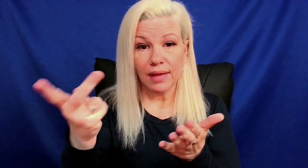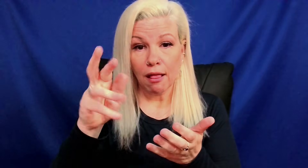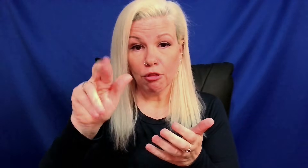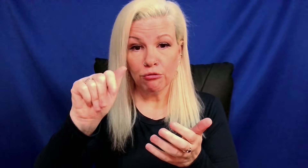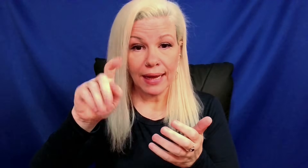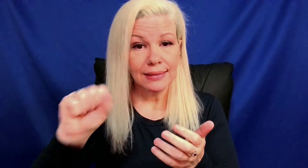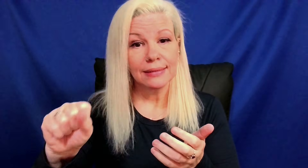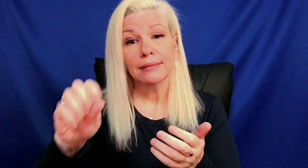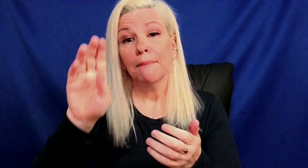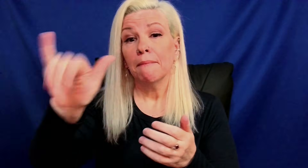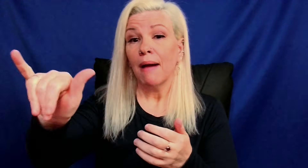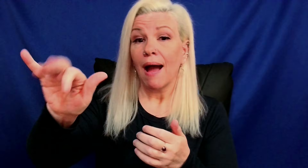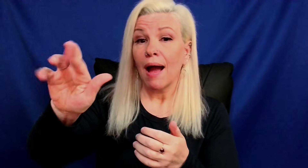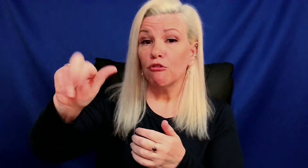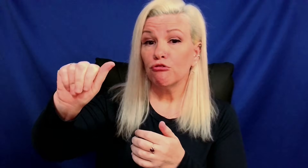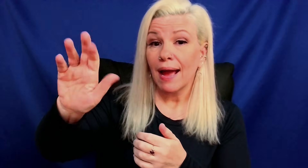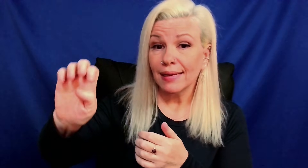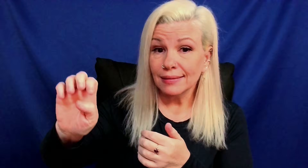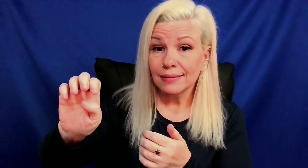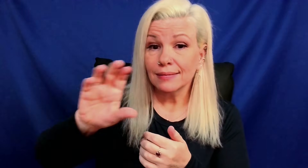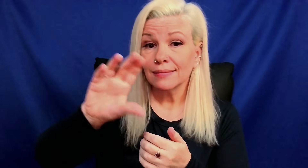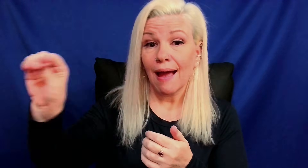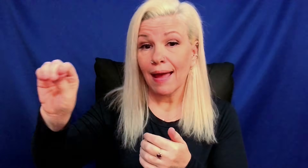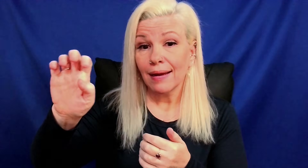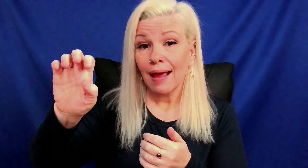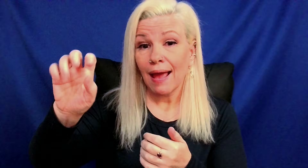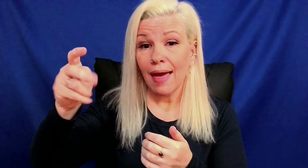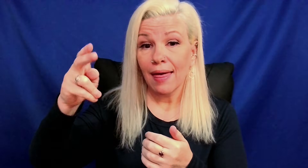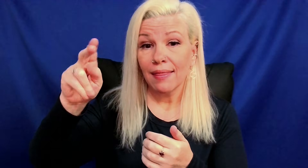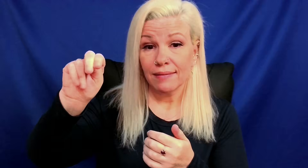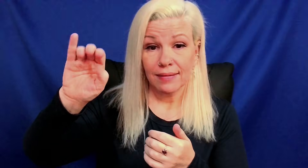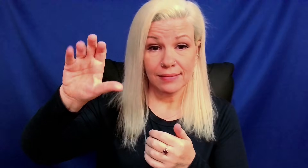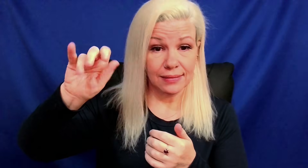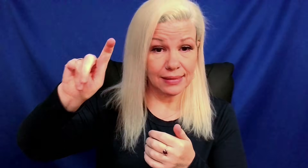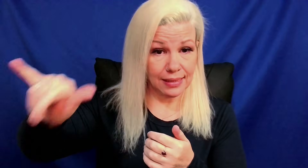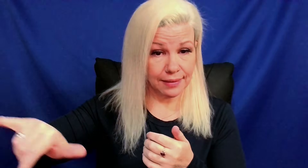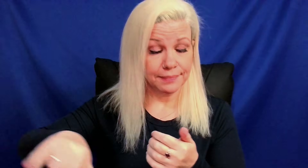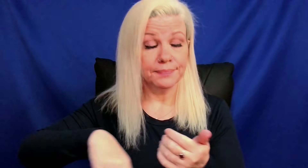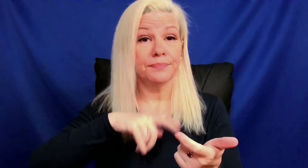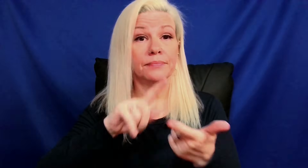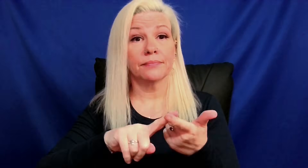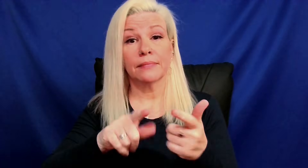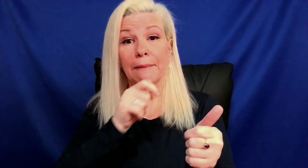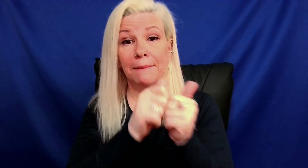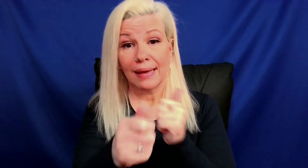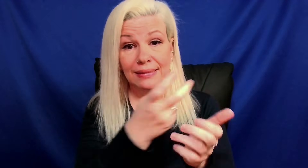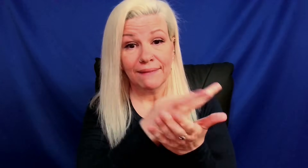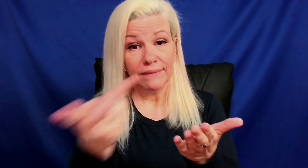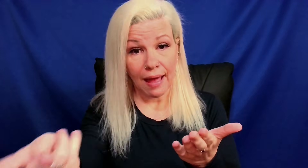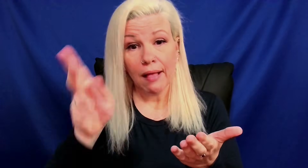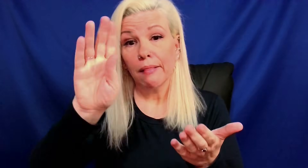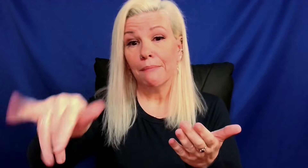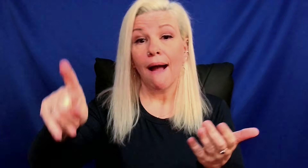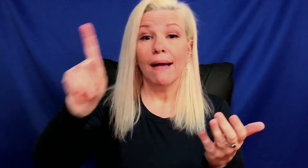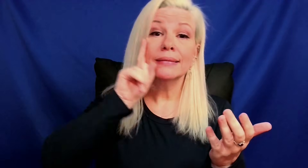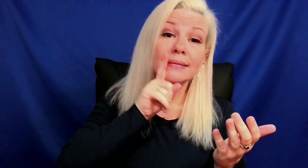Pass and fail rate by deaf versus hearing candidates. Pass and fail rate by region.